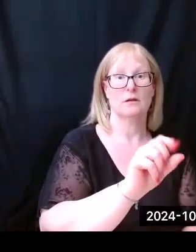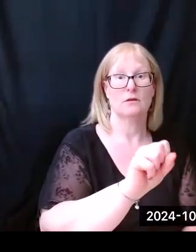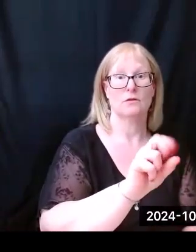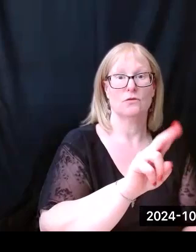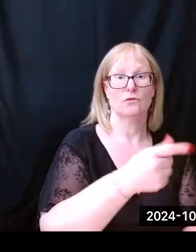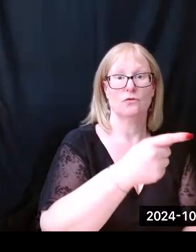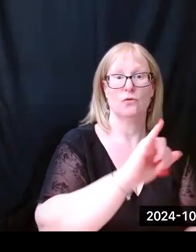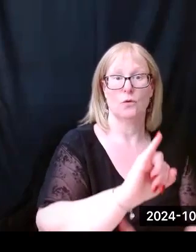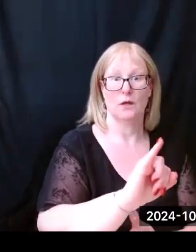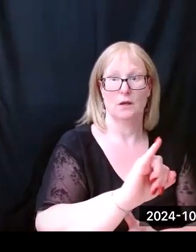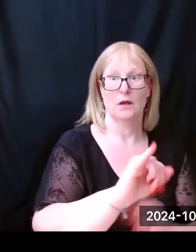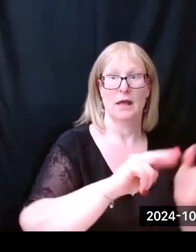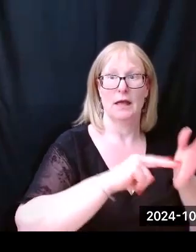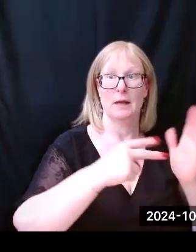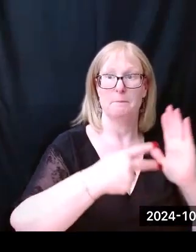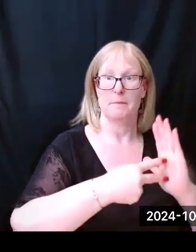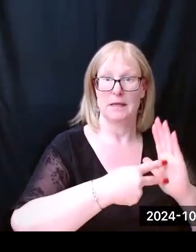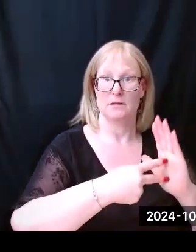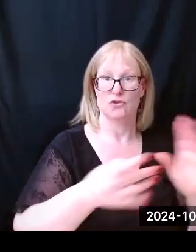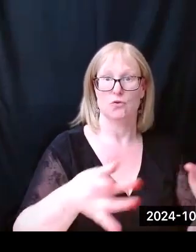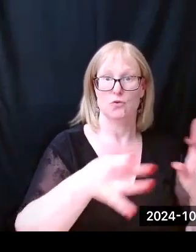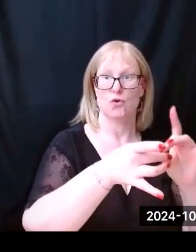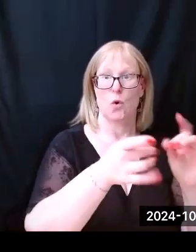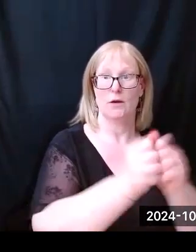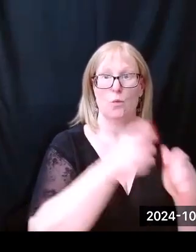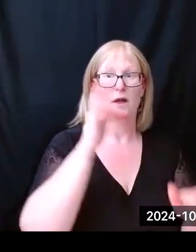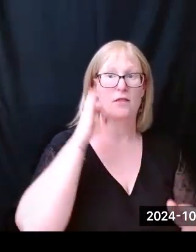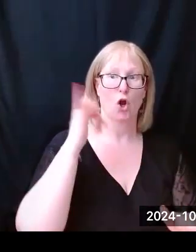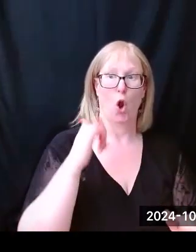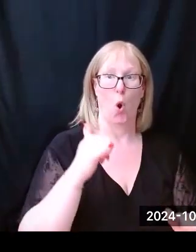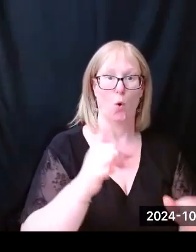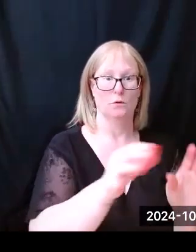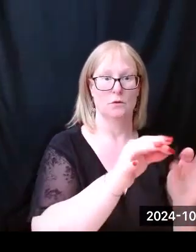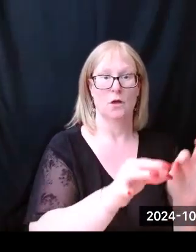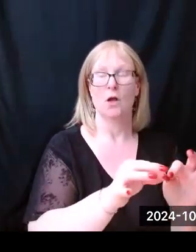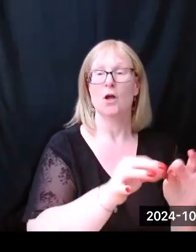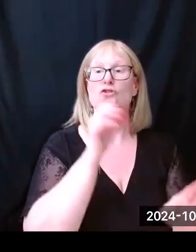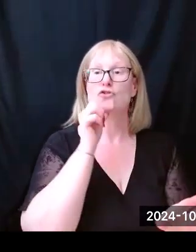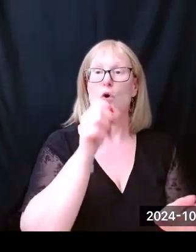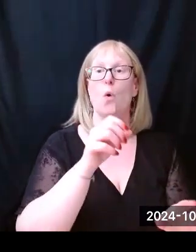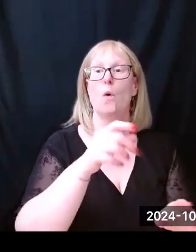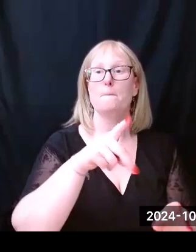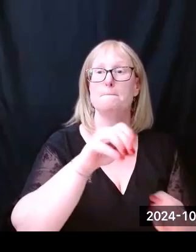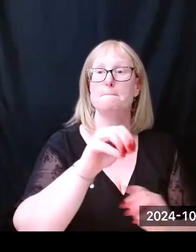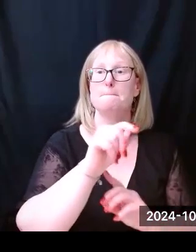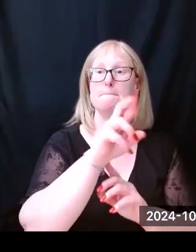Japanese art of repairing broken objects such as pottery or glass with gold or silver powder.